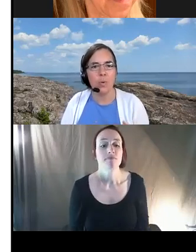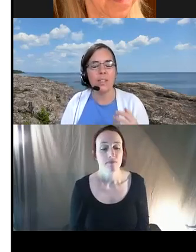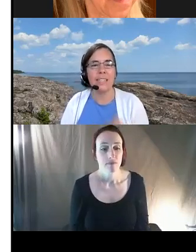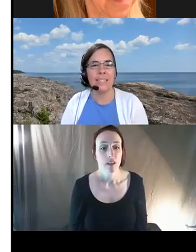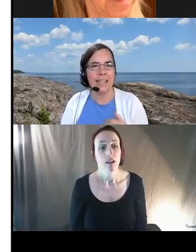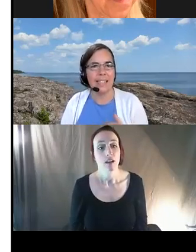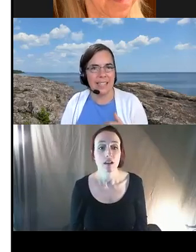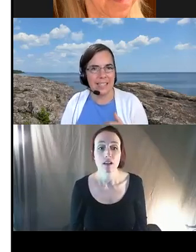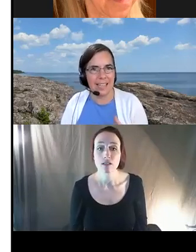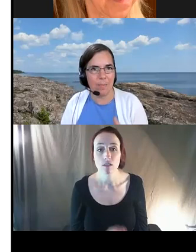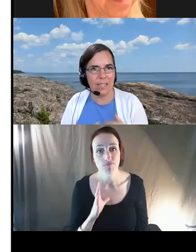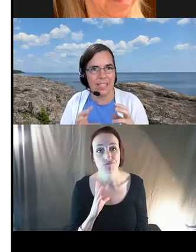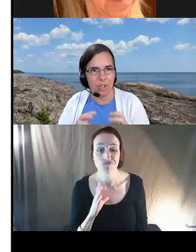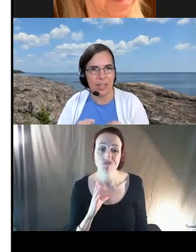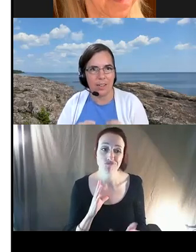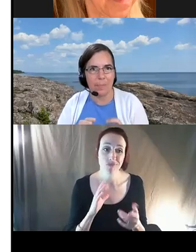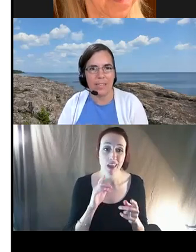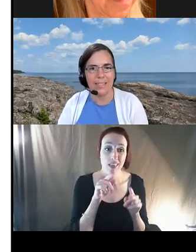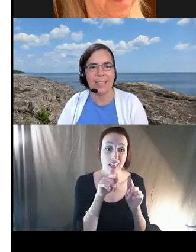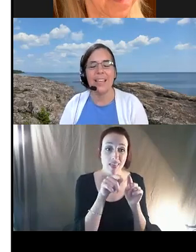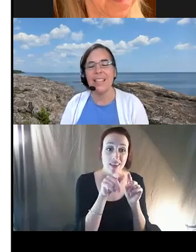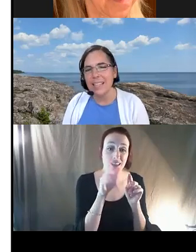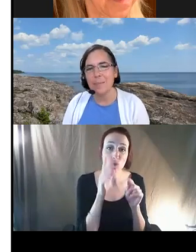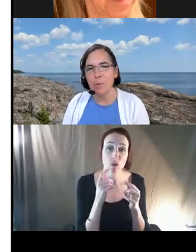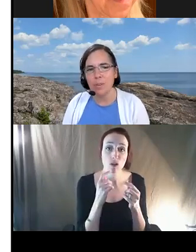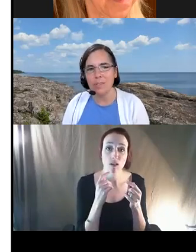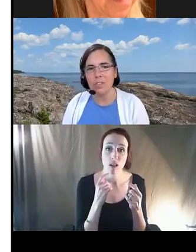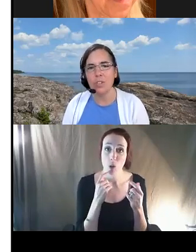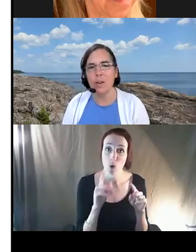work exactly the same, the dictionary piece, that's important.